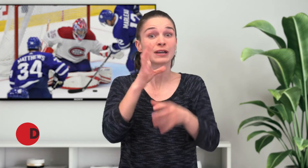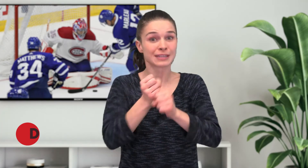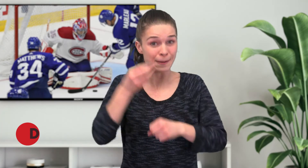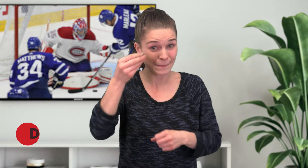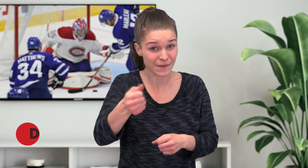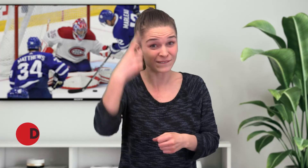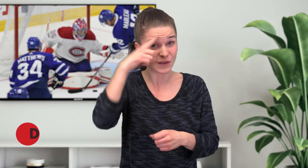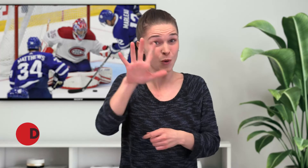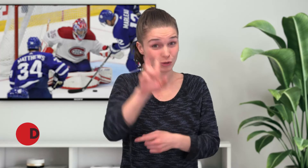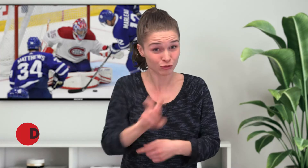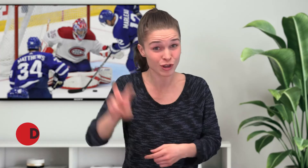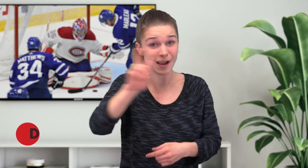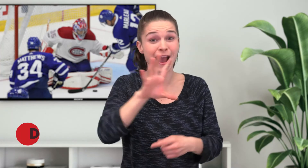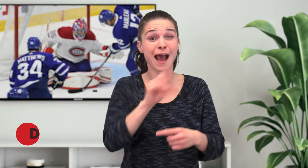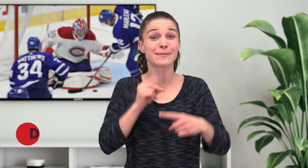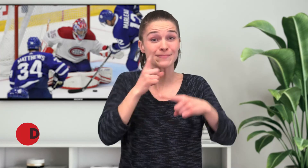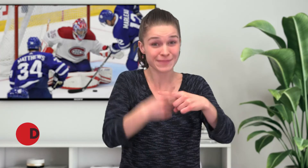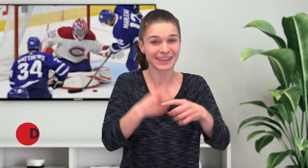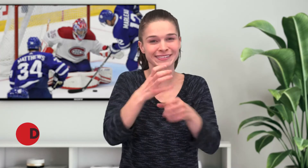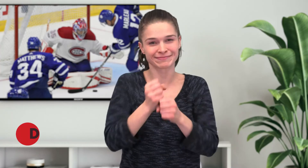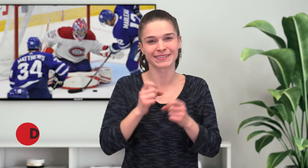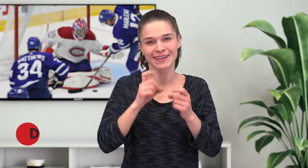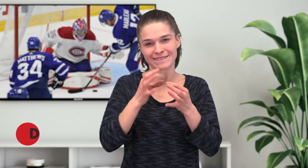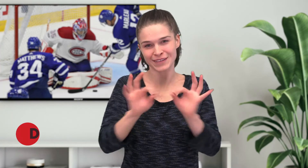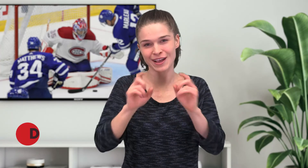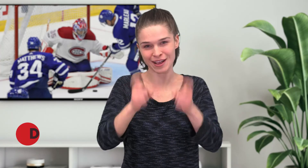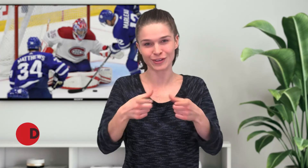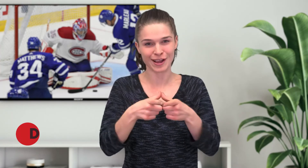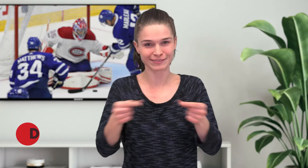You will be paid for your travel and get a free gift card.